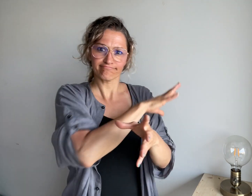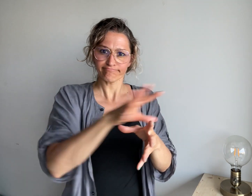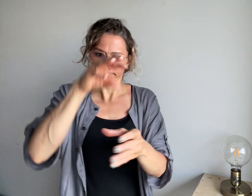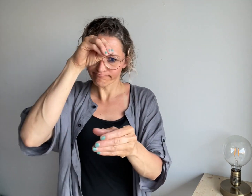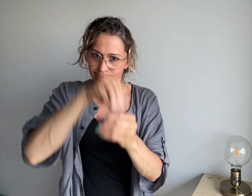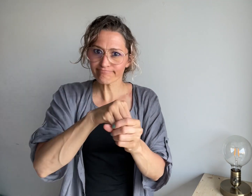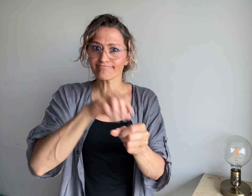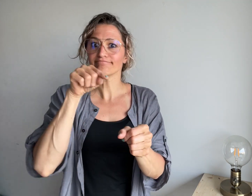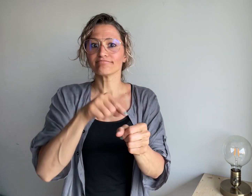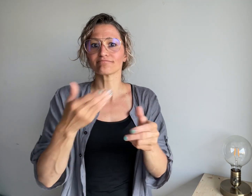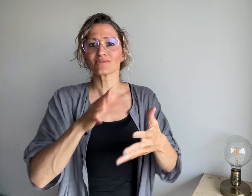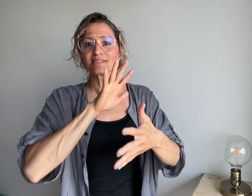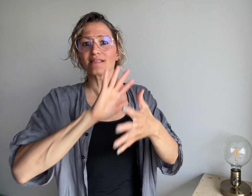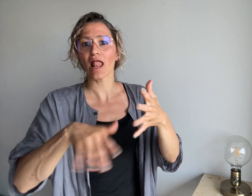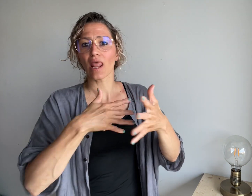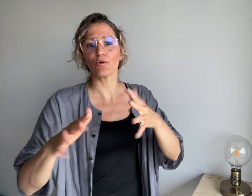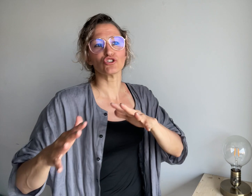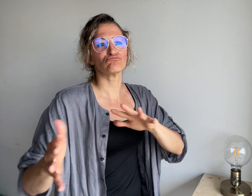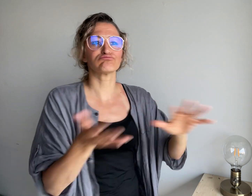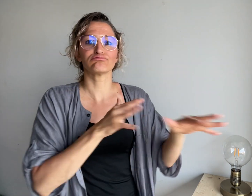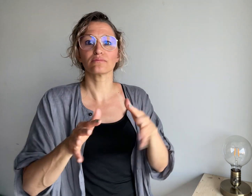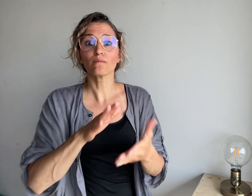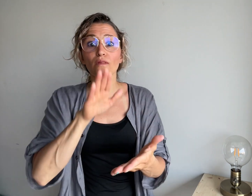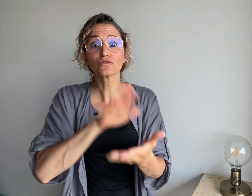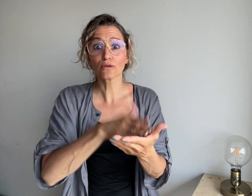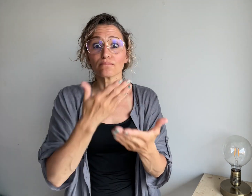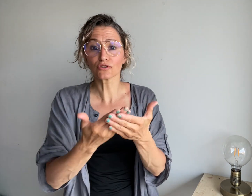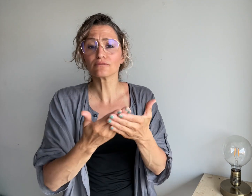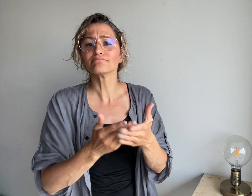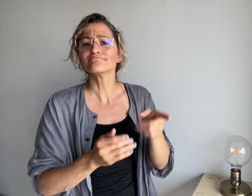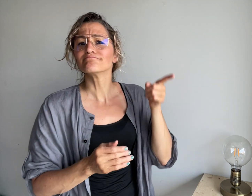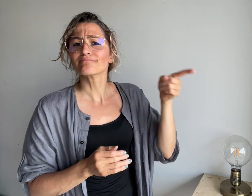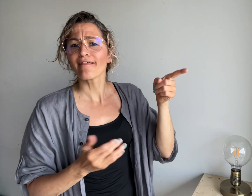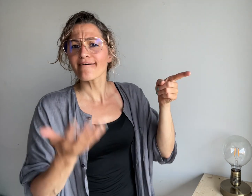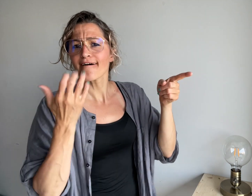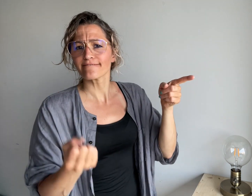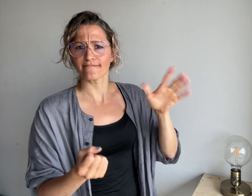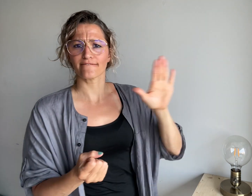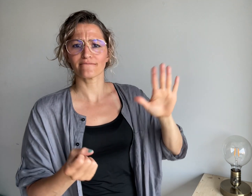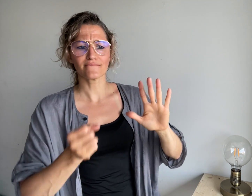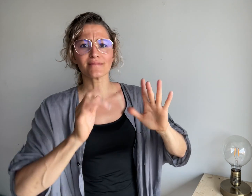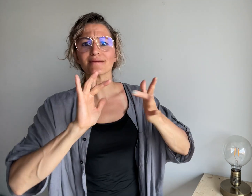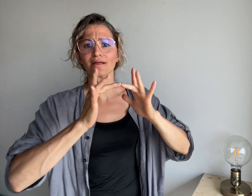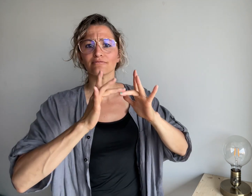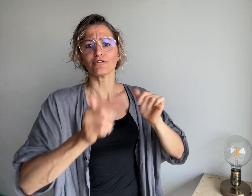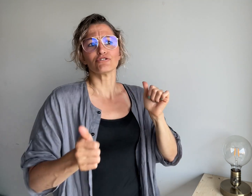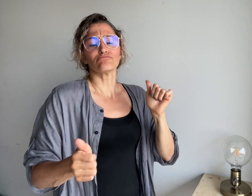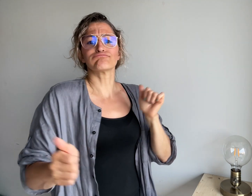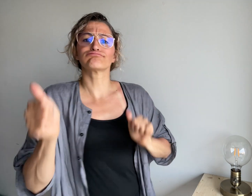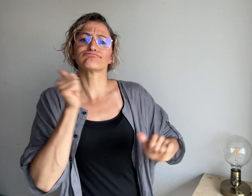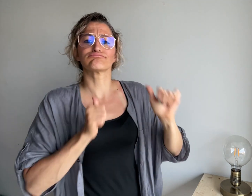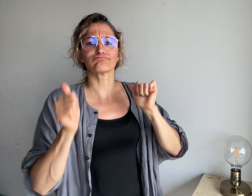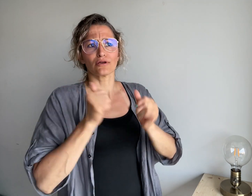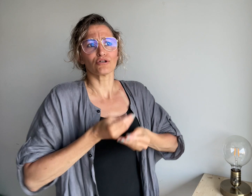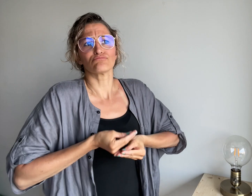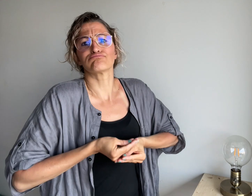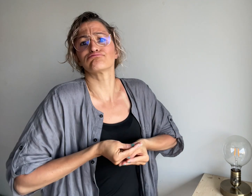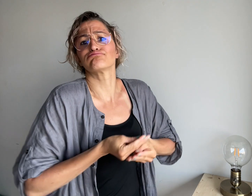a sign language interpreter in their Virtual Reality theater